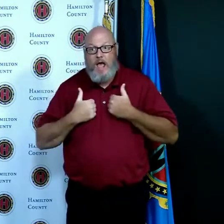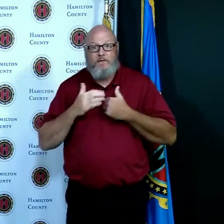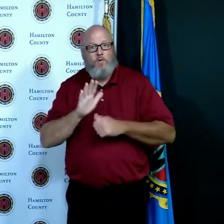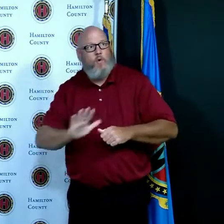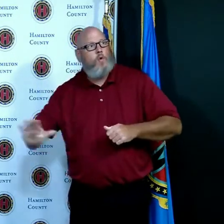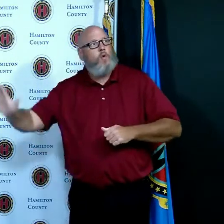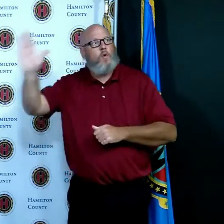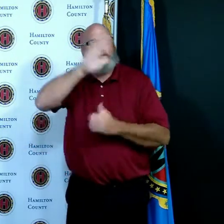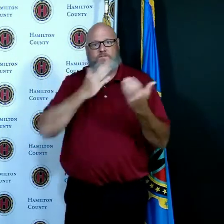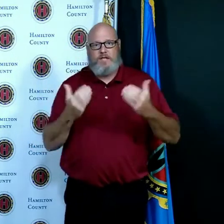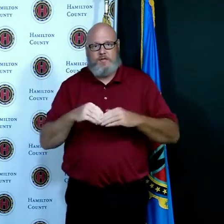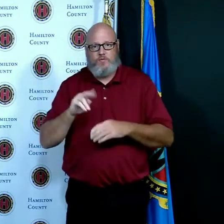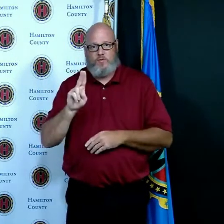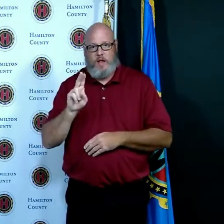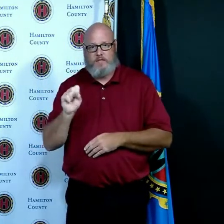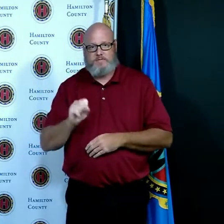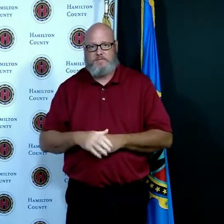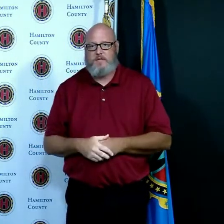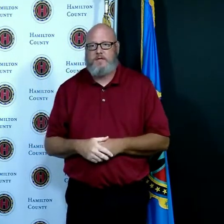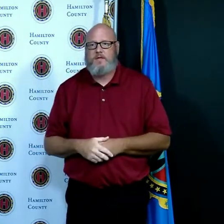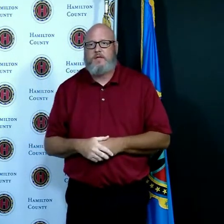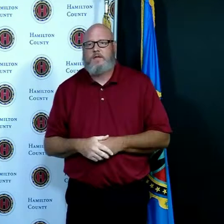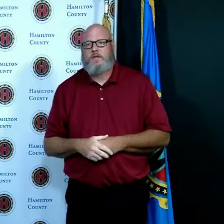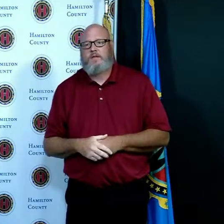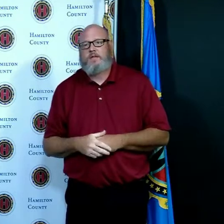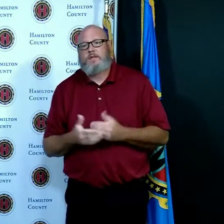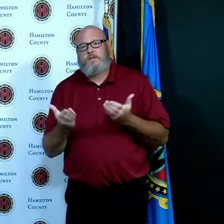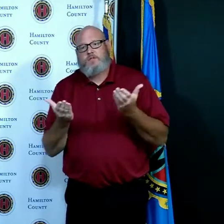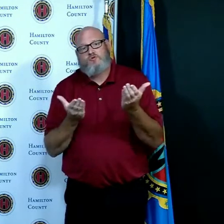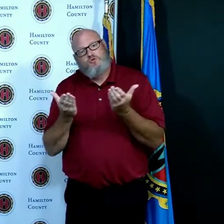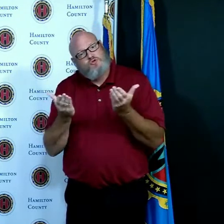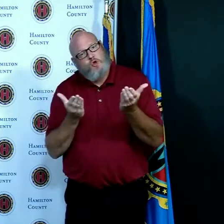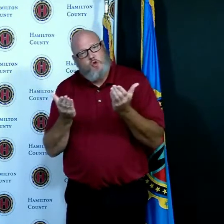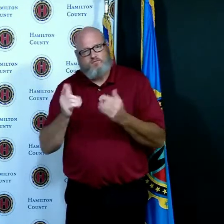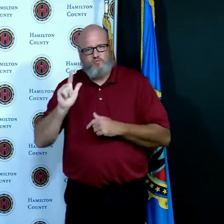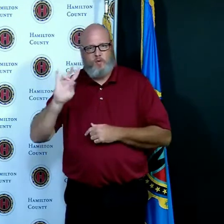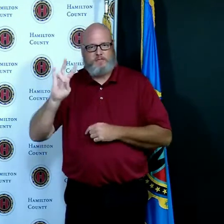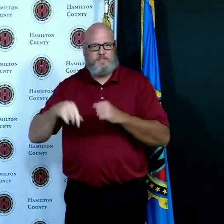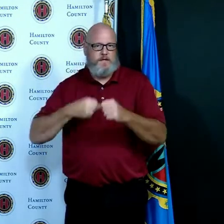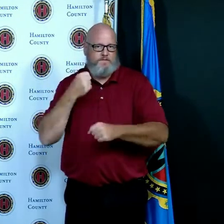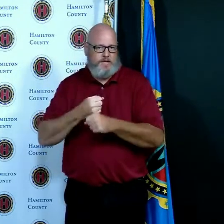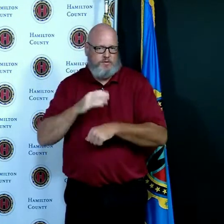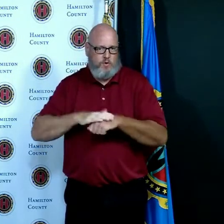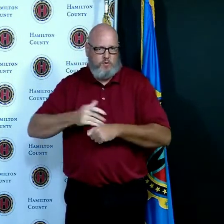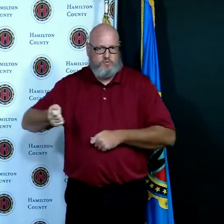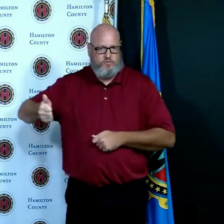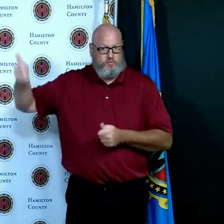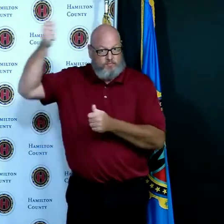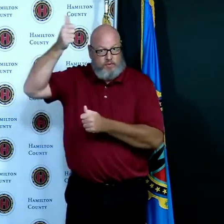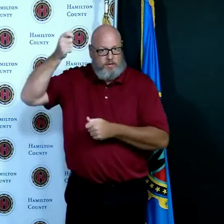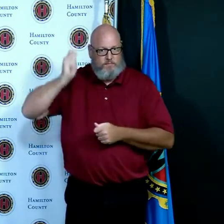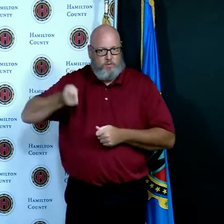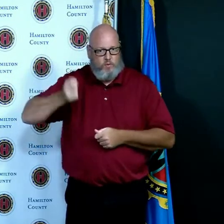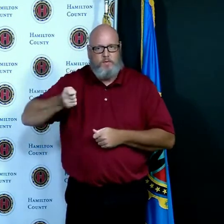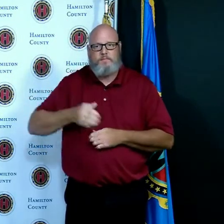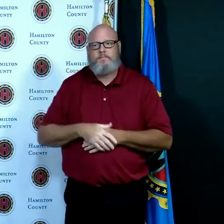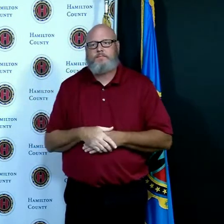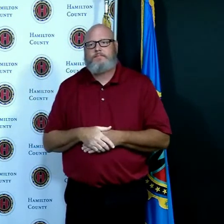Court as many of you know and I think interestingly became a bit of an icon especially in her latter years